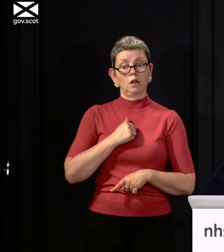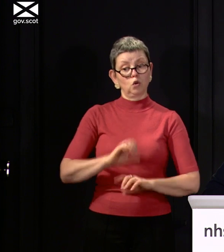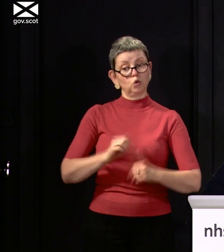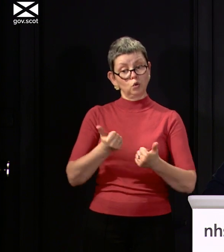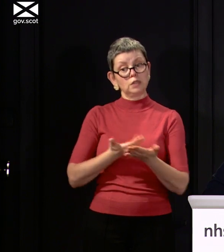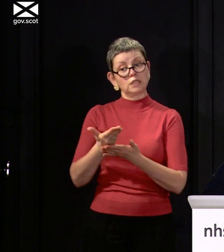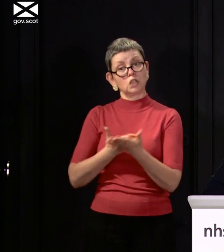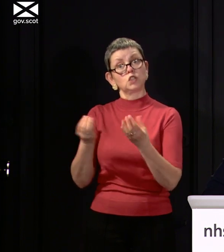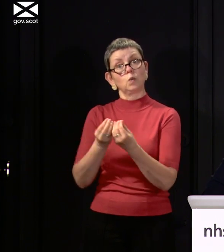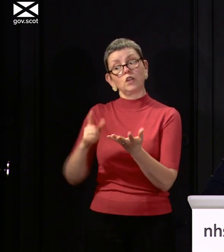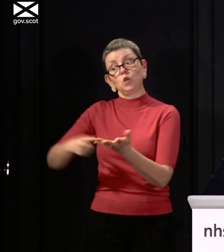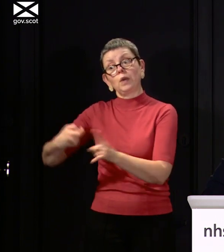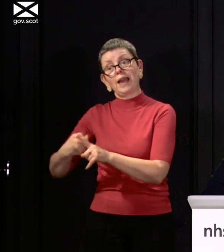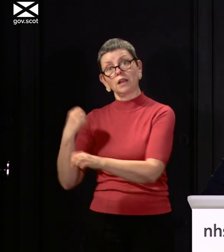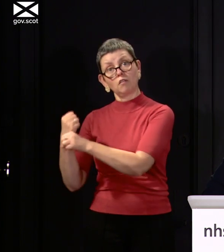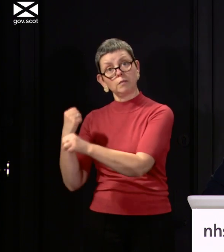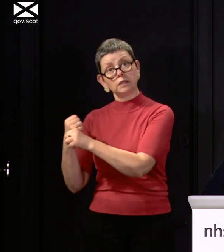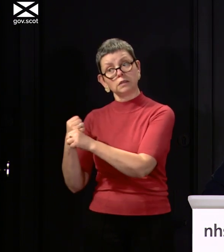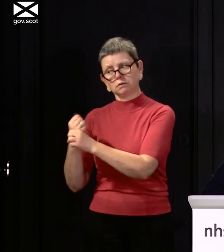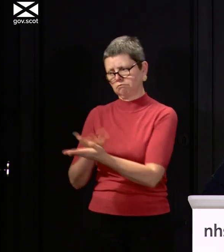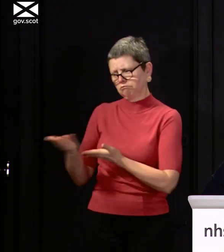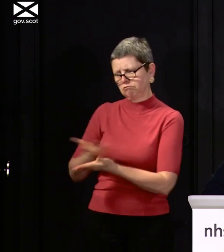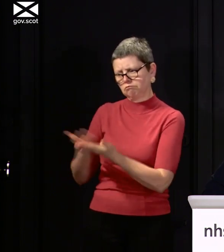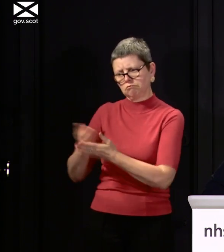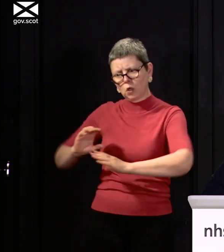with the UK government who I think have stepped up with the schemes that are in place right